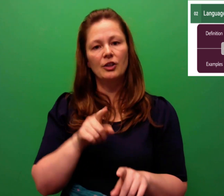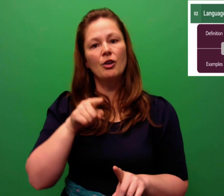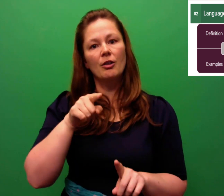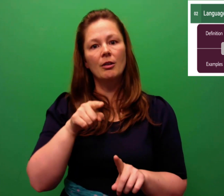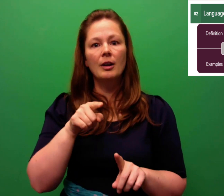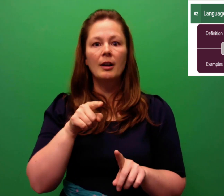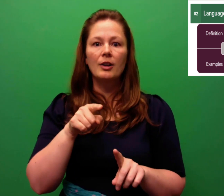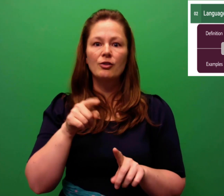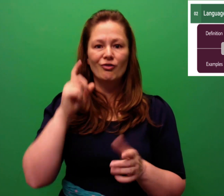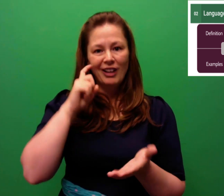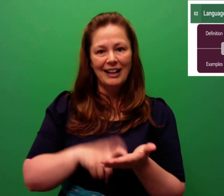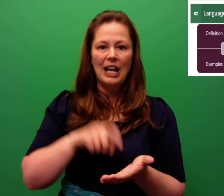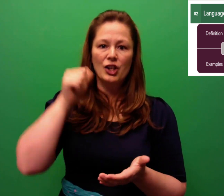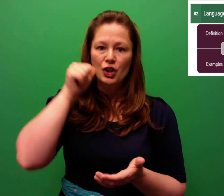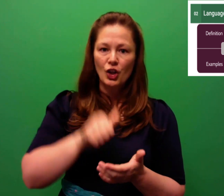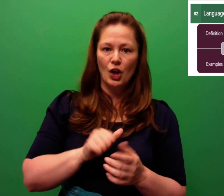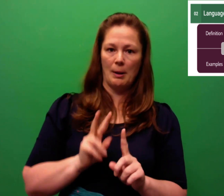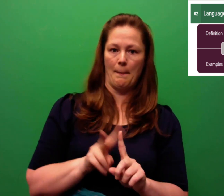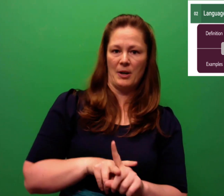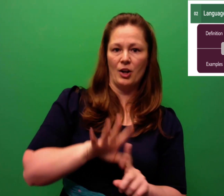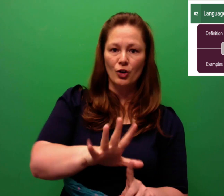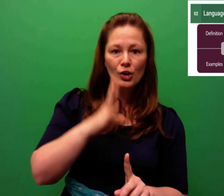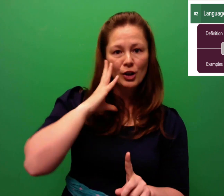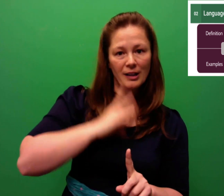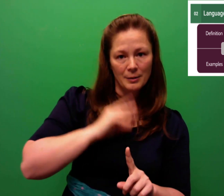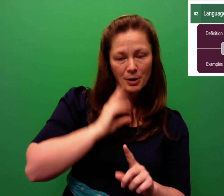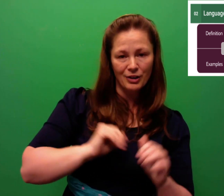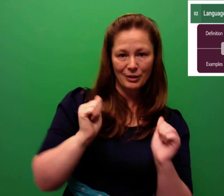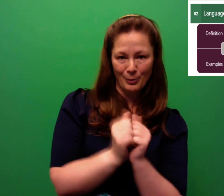aware of that type of situation.